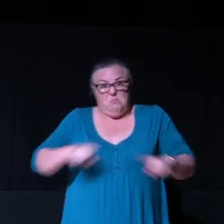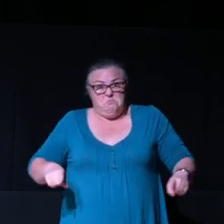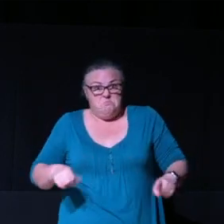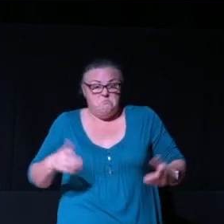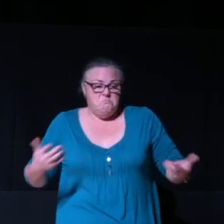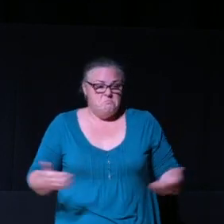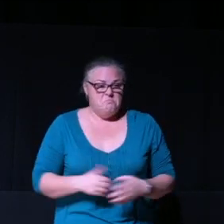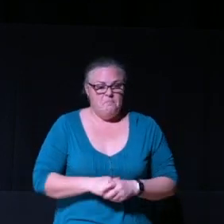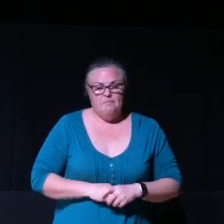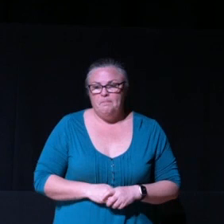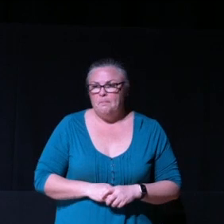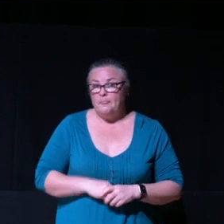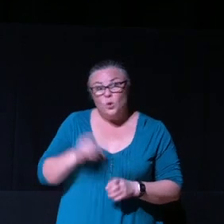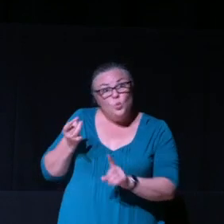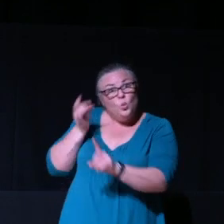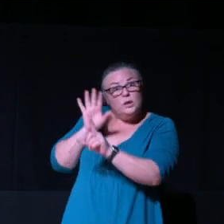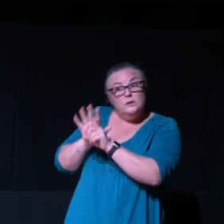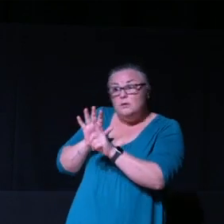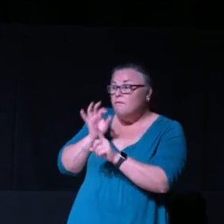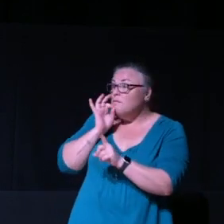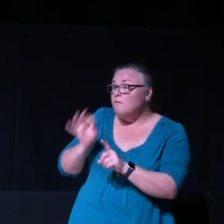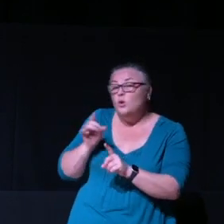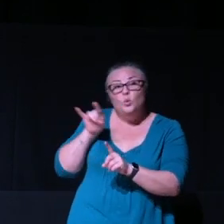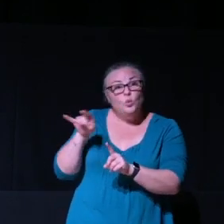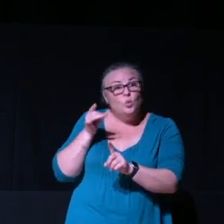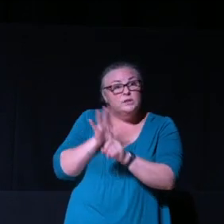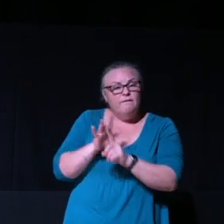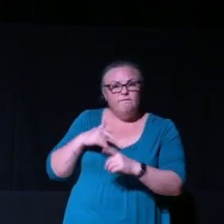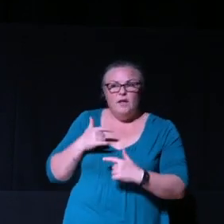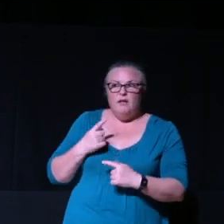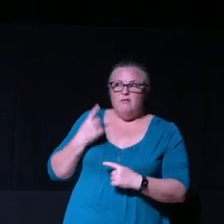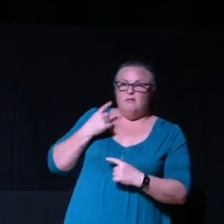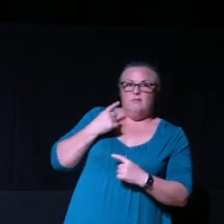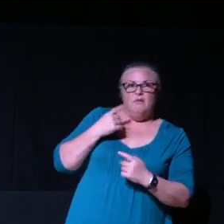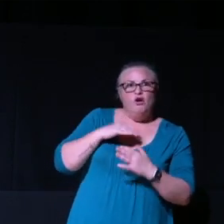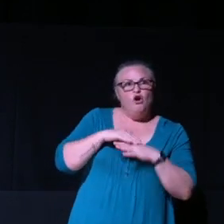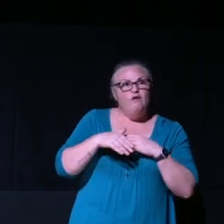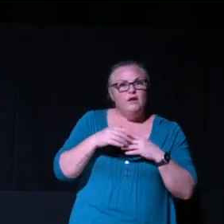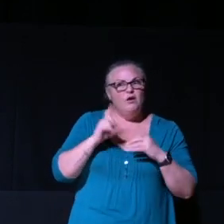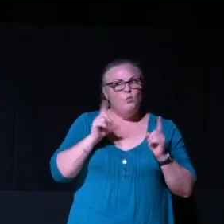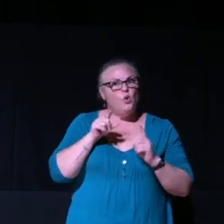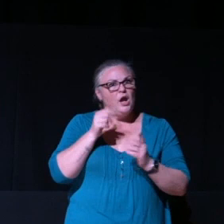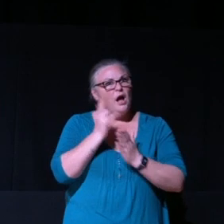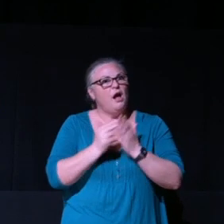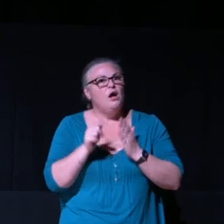artists that has felt under some pressure or have been anxious about some things that you've perhaps wanted to say?